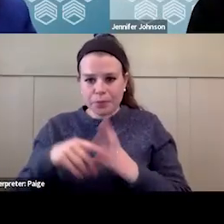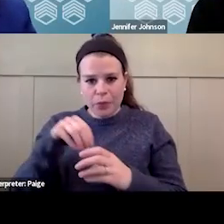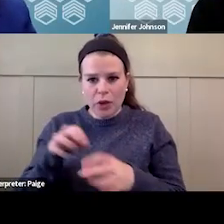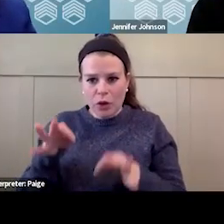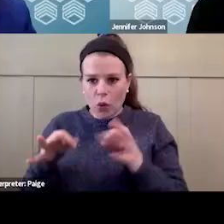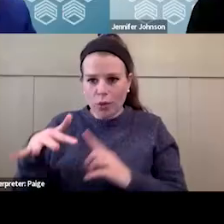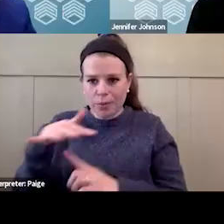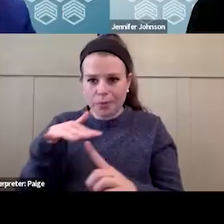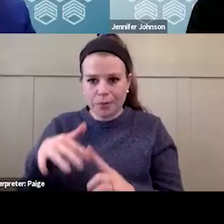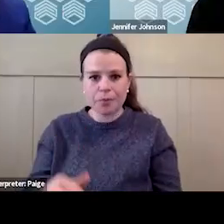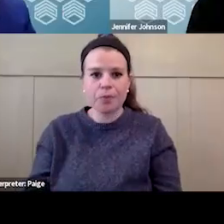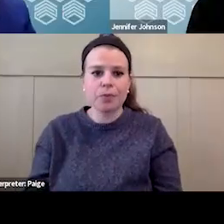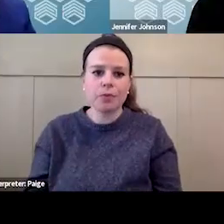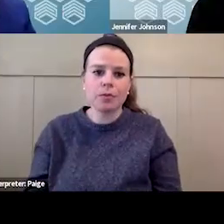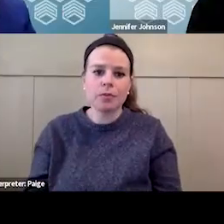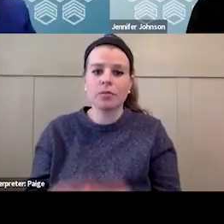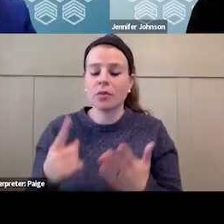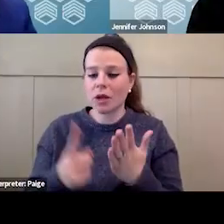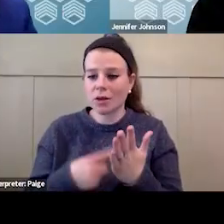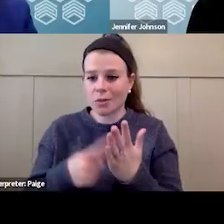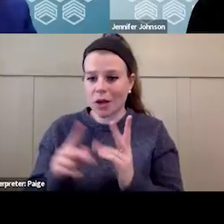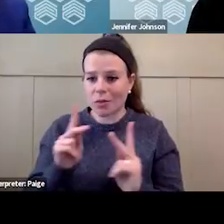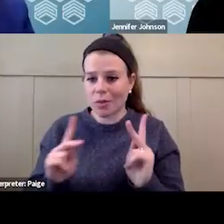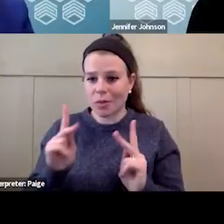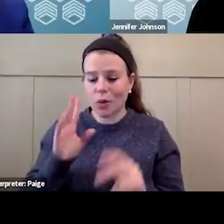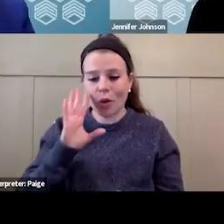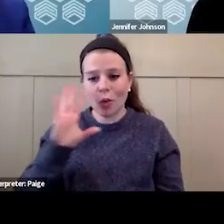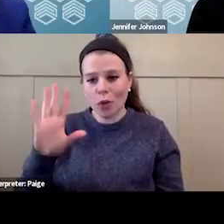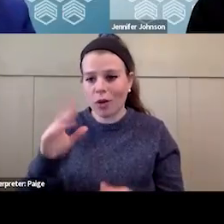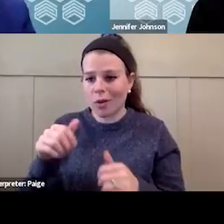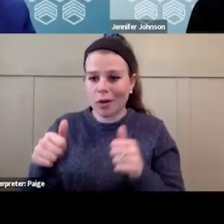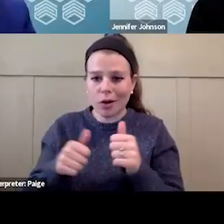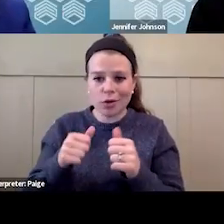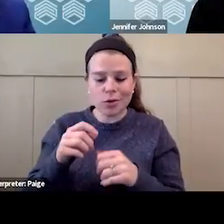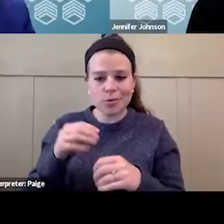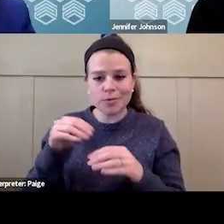Um, then too, we may have people under the influence of substances, people who just seem really high and out of it.